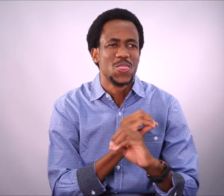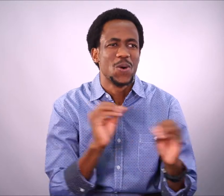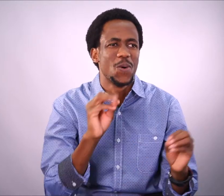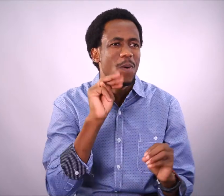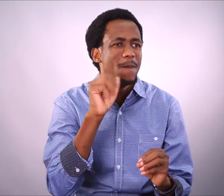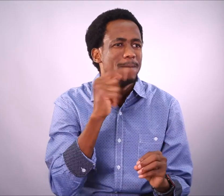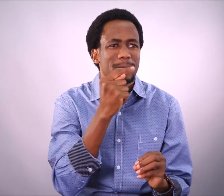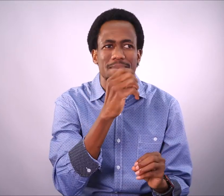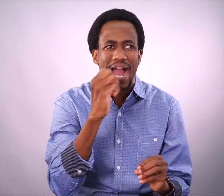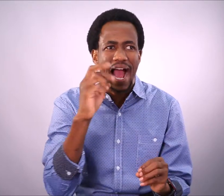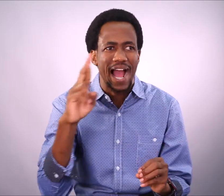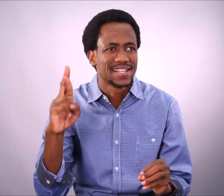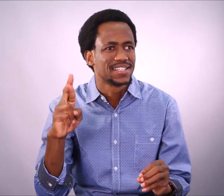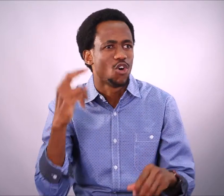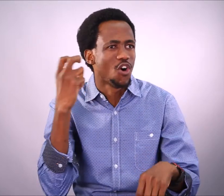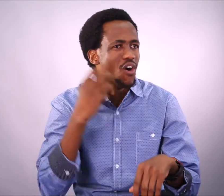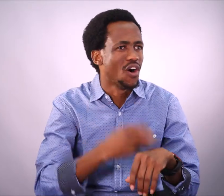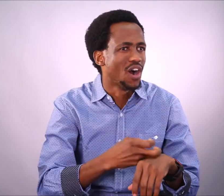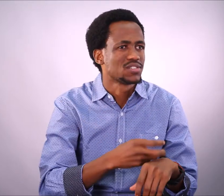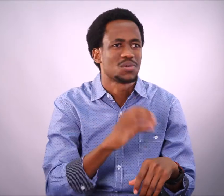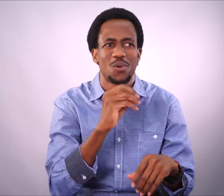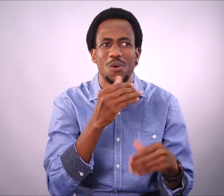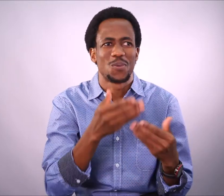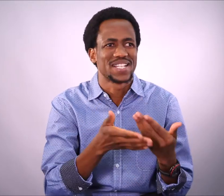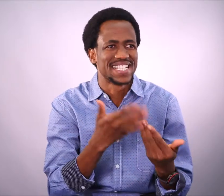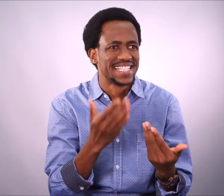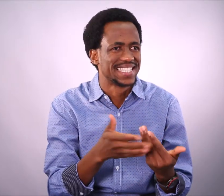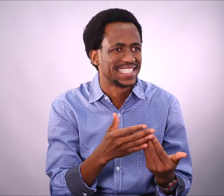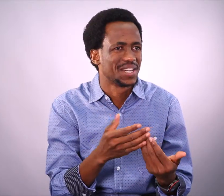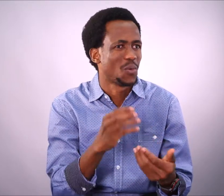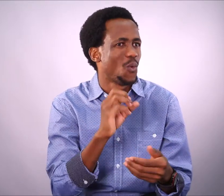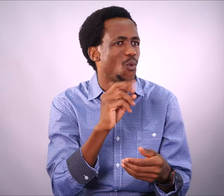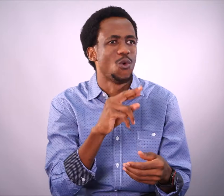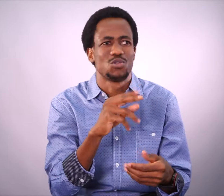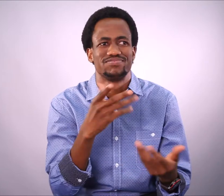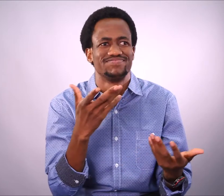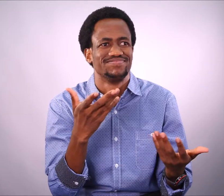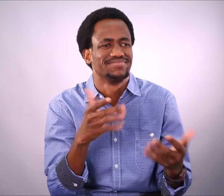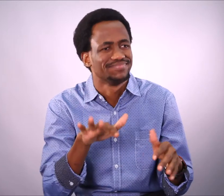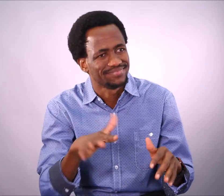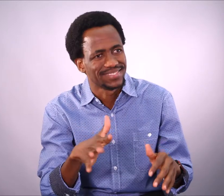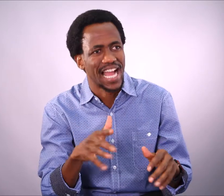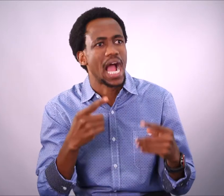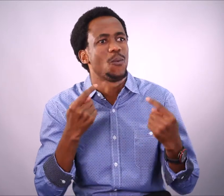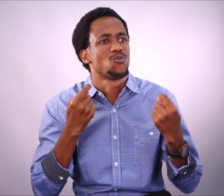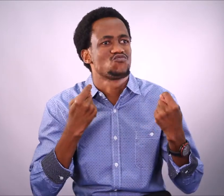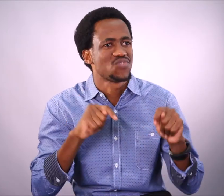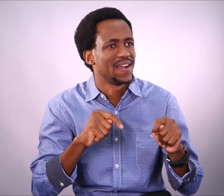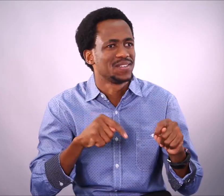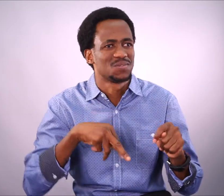I will never give up no matter how hard it is, how easy something may be,